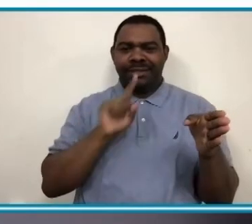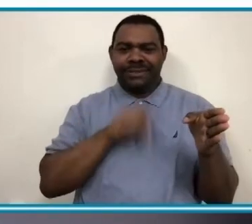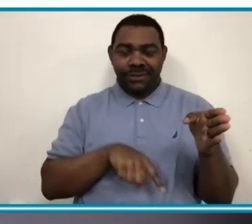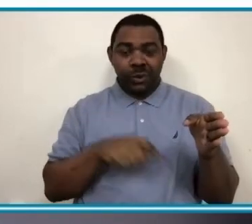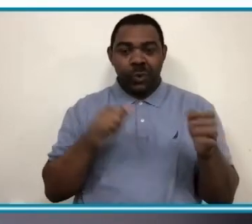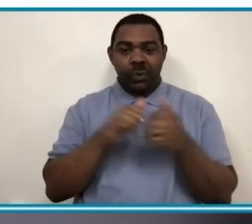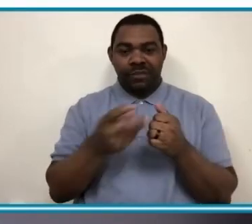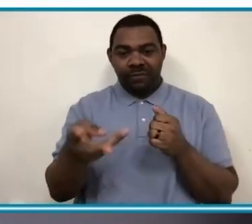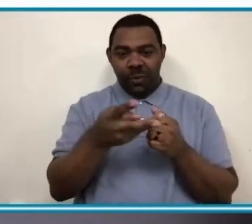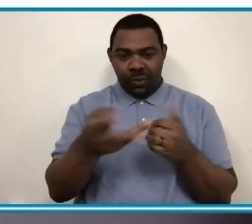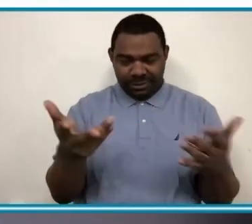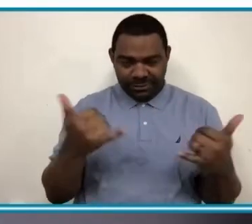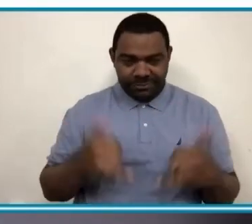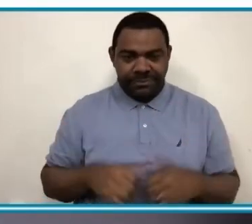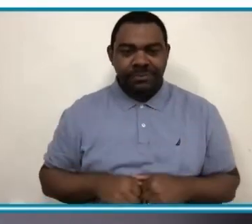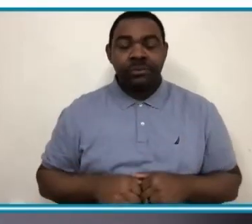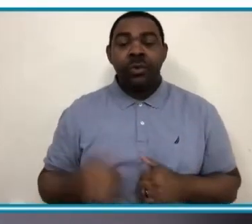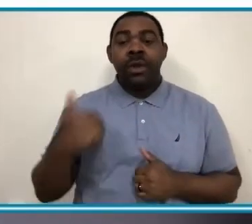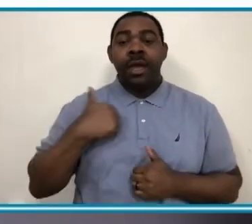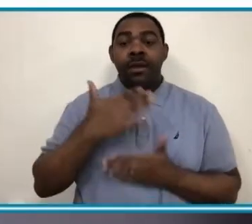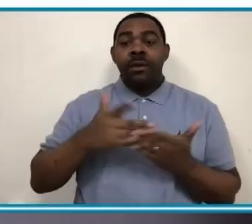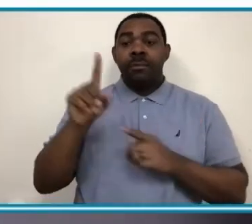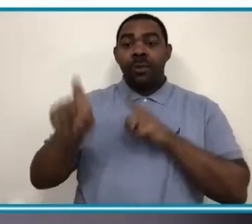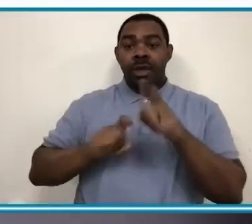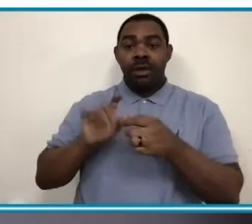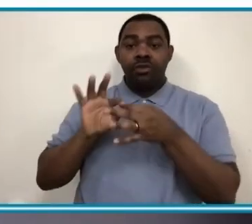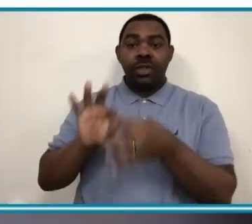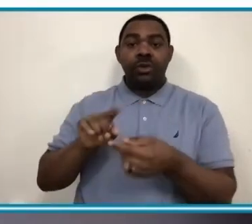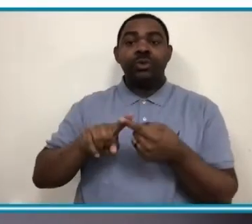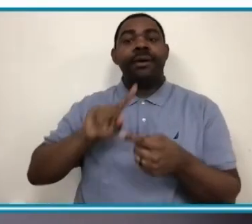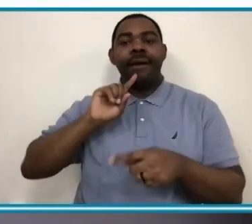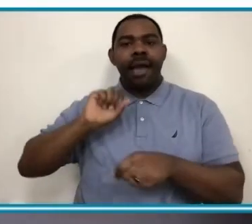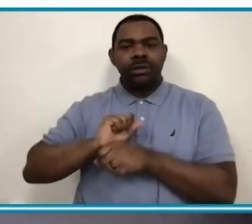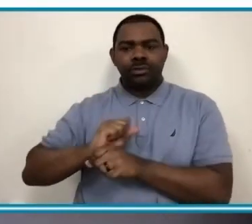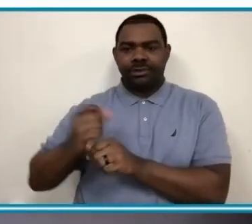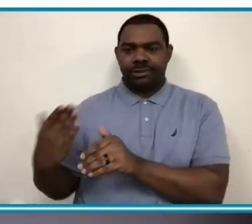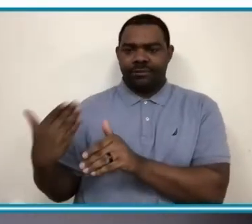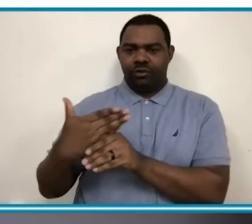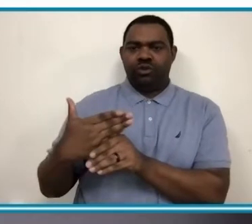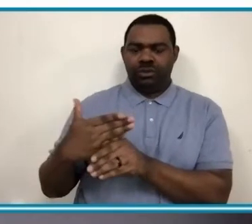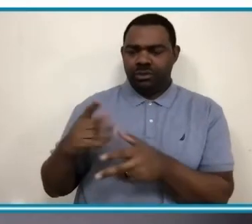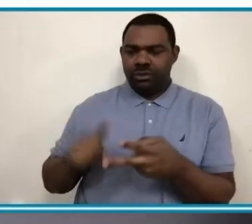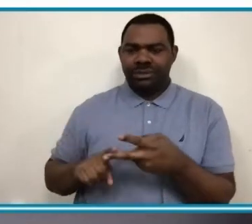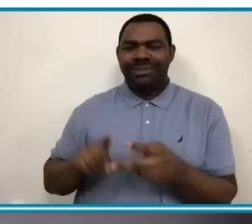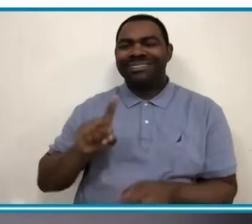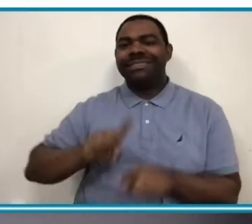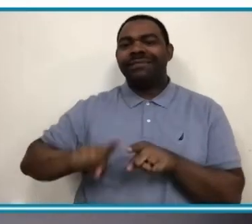We've had some questions related to the actual interventions and biomarkers in particular.